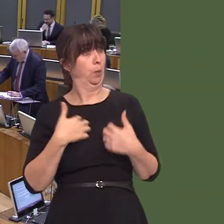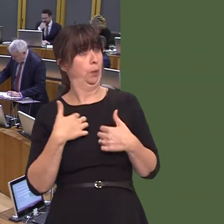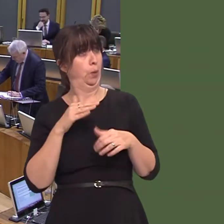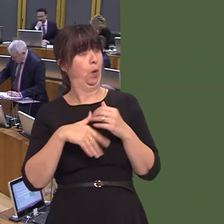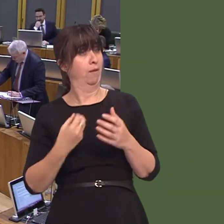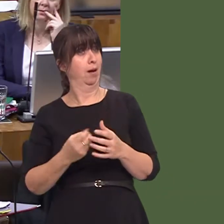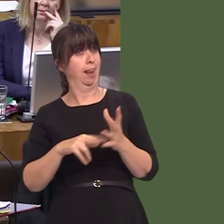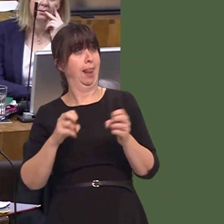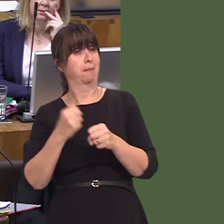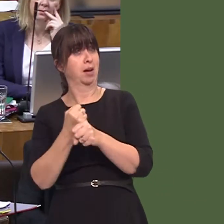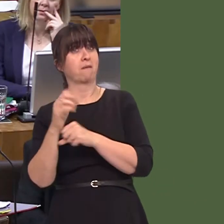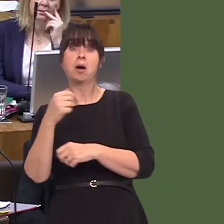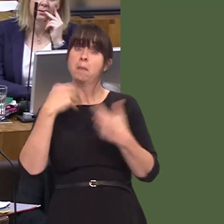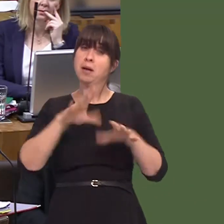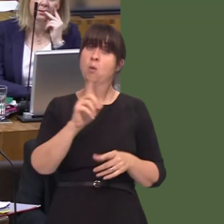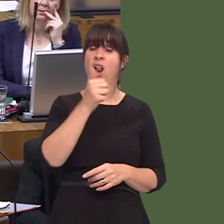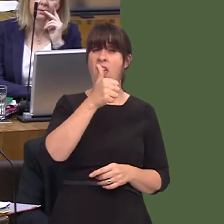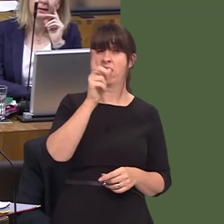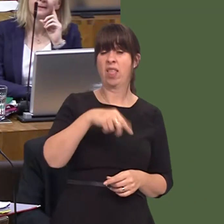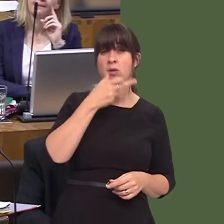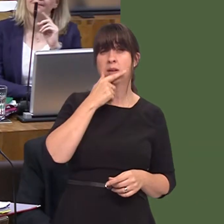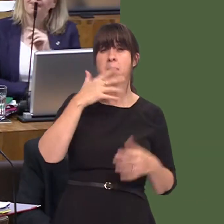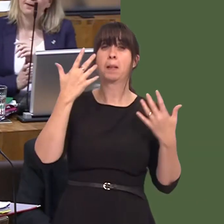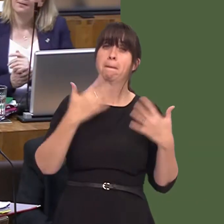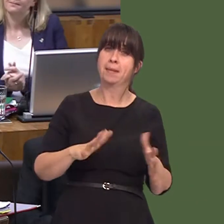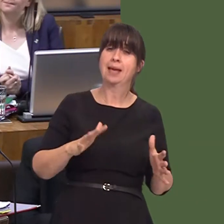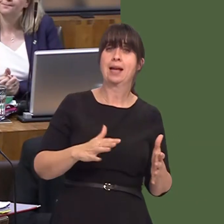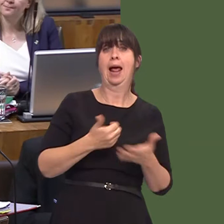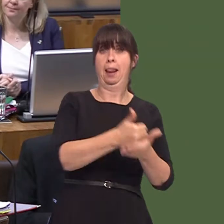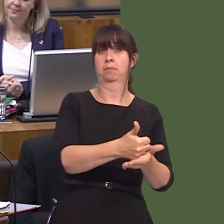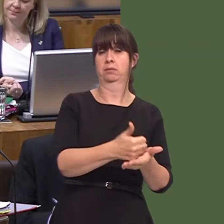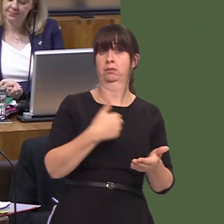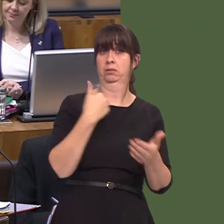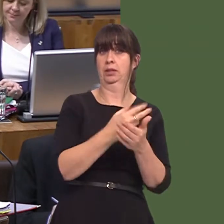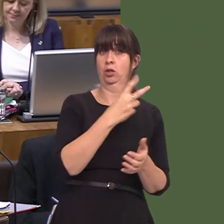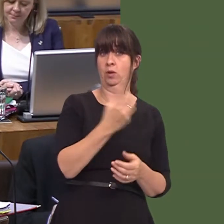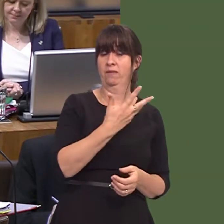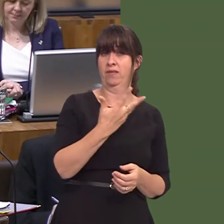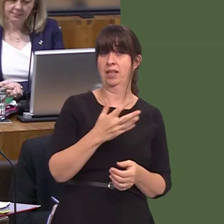but she asked me to list what we have done. Well, 11,000 people have been helped since April 2015; the recent homelessness statistics